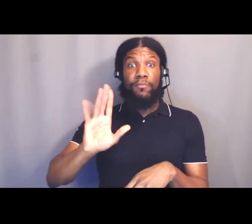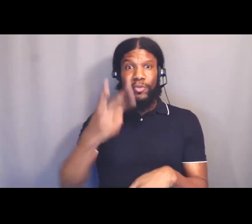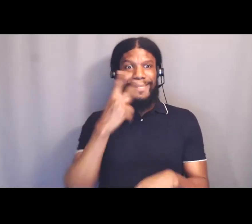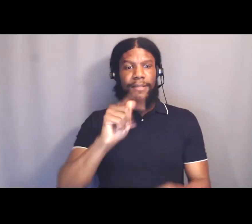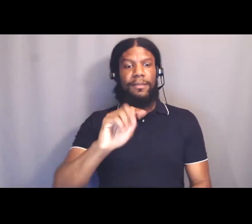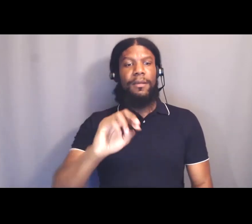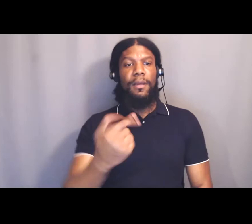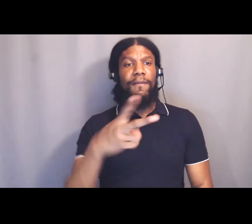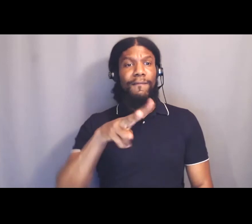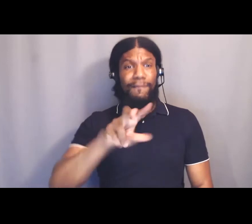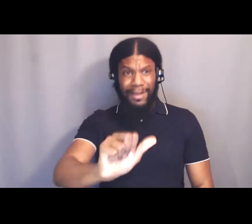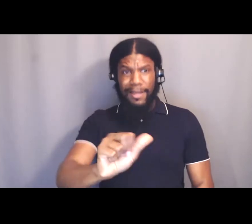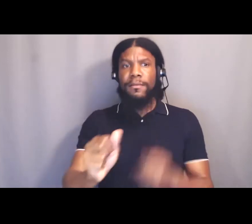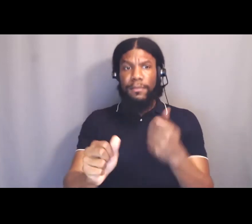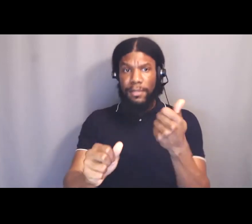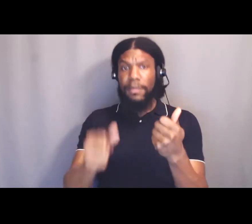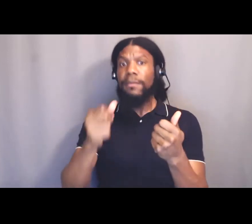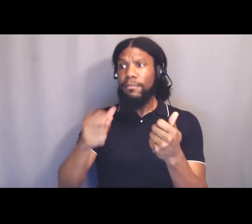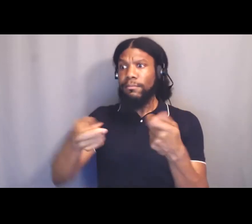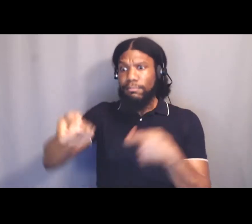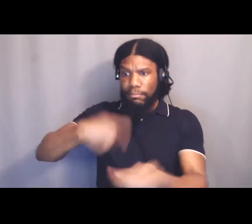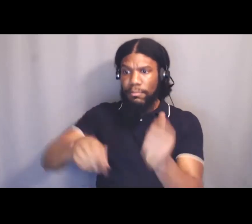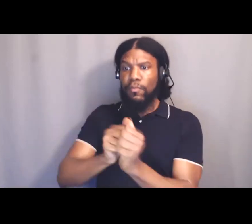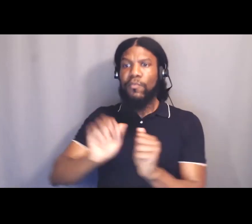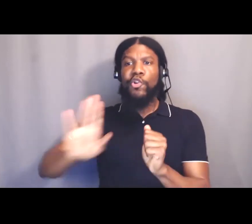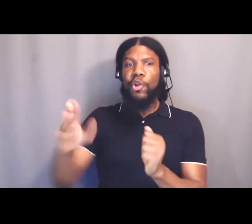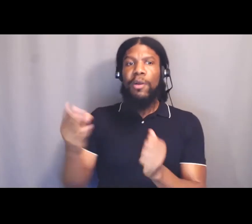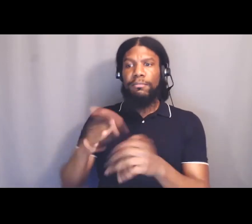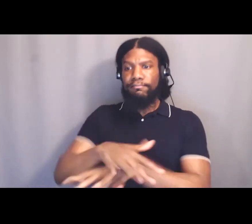Does that make sense to everybody? Yeah, so you're welcome to use it, use it away.